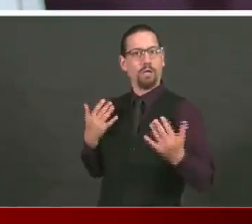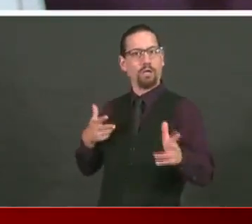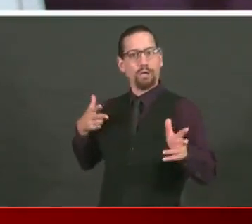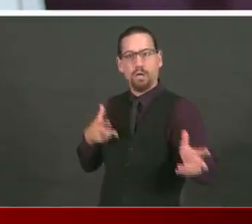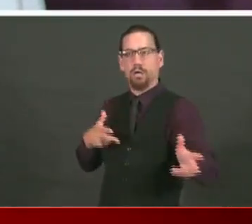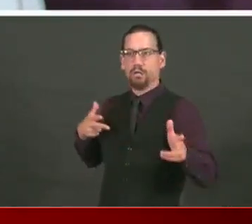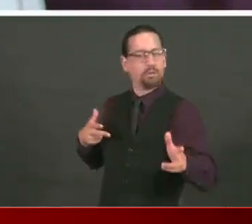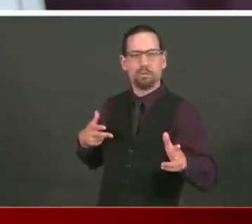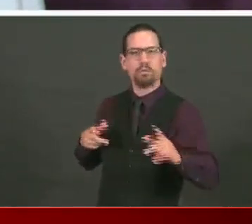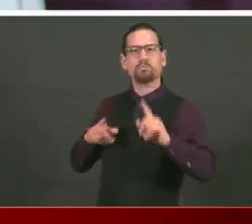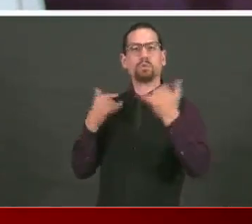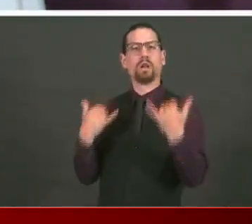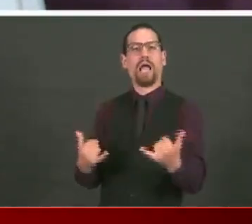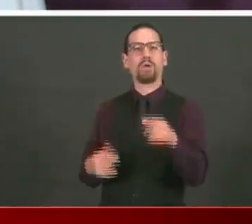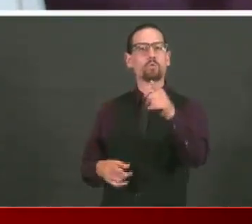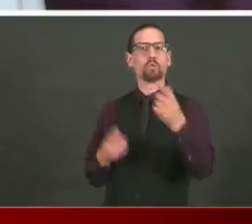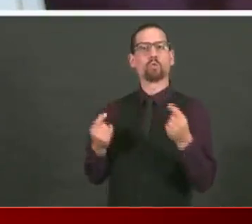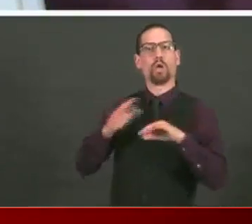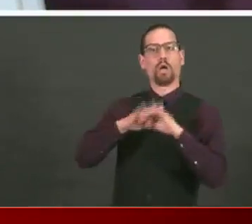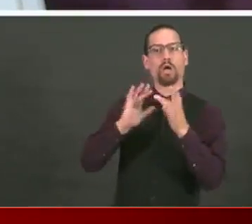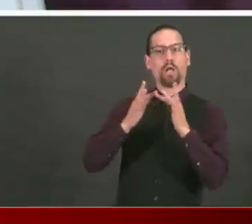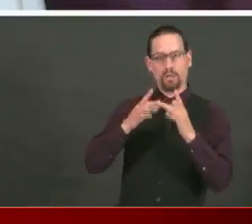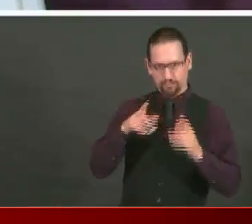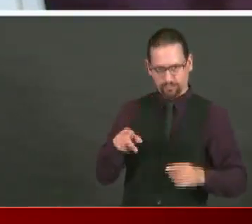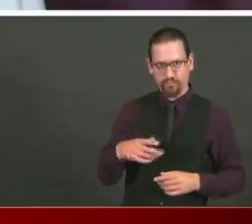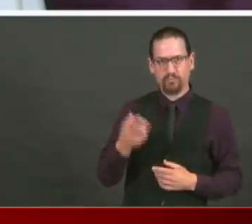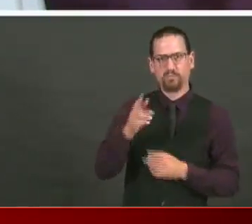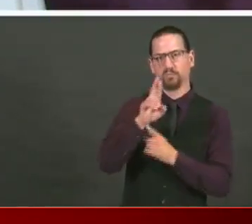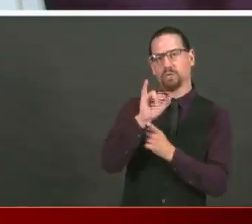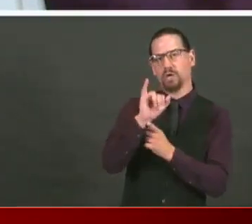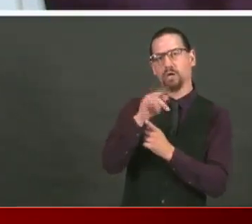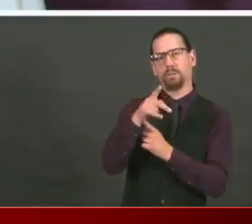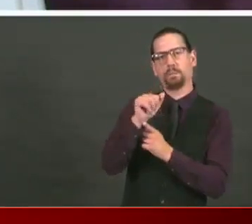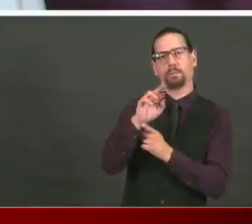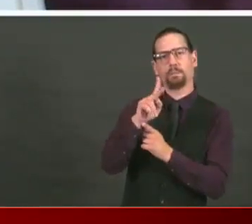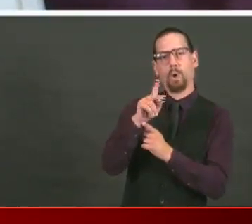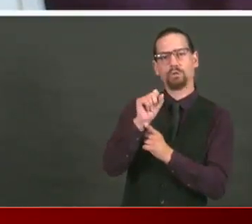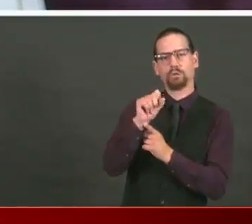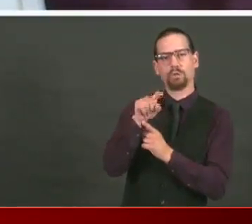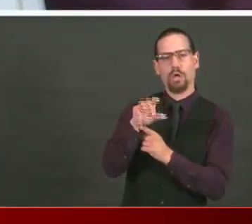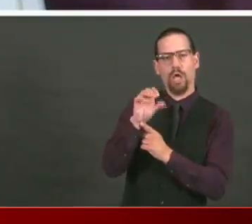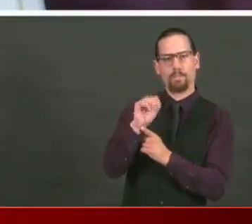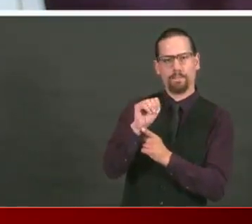WE ARE HOPING THAT STARTING THIS SATURDAY YOU WILL BE ABLE TO GO TO RIPARKS?